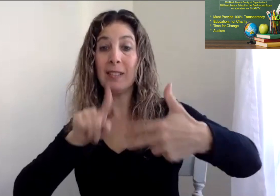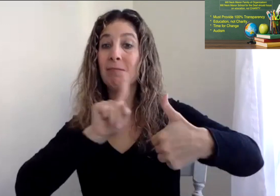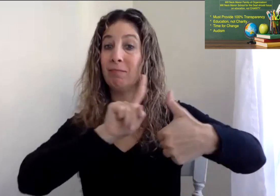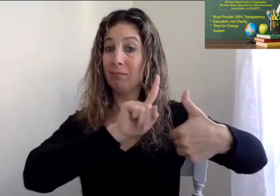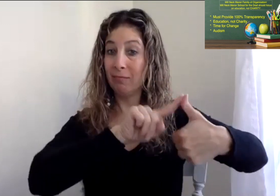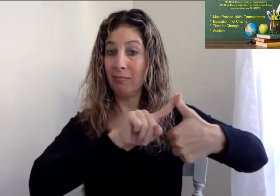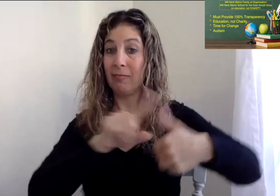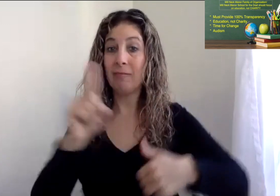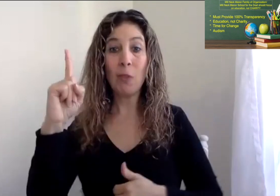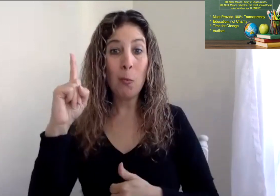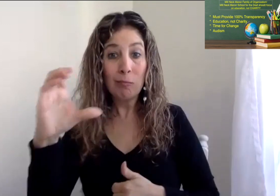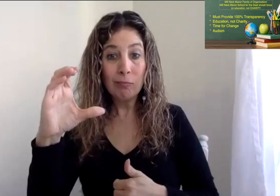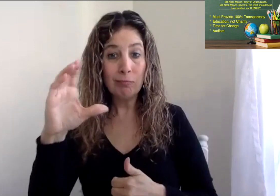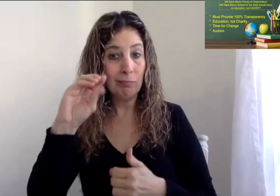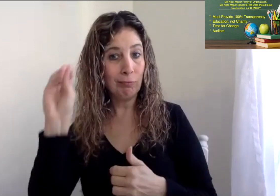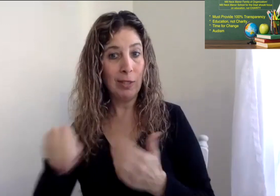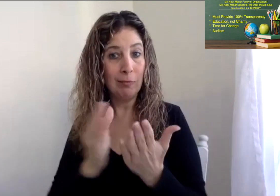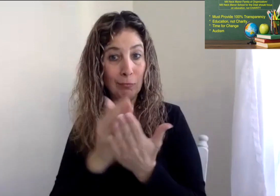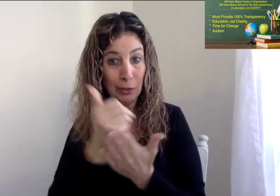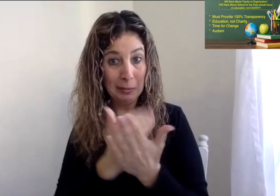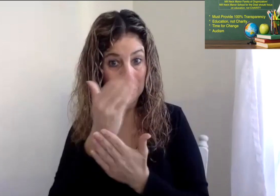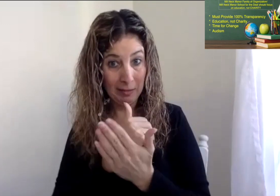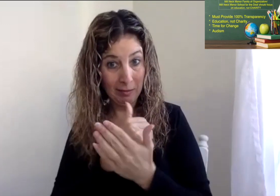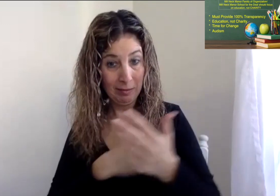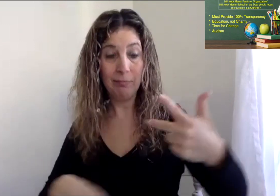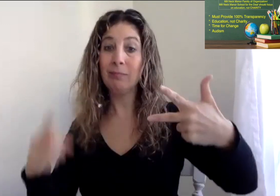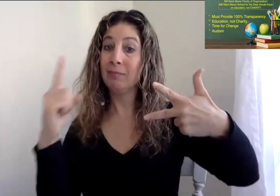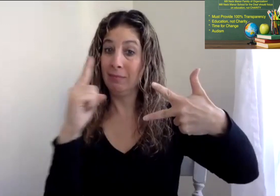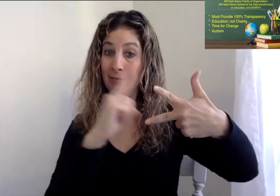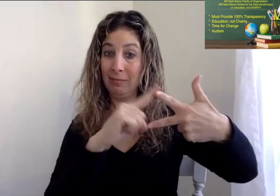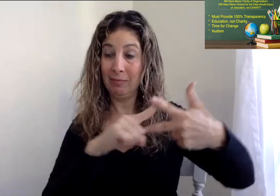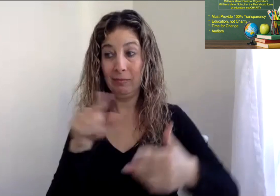If you look at our banner. We mentioned three things 100% transparency,